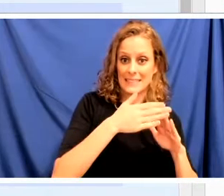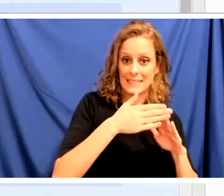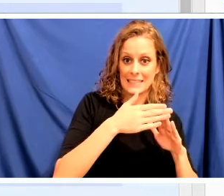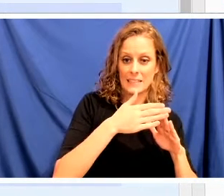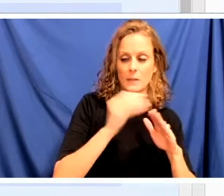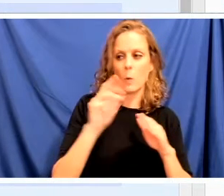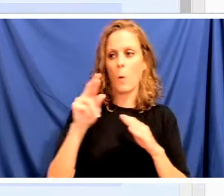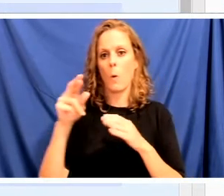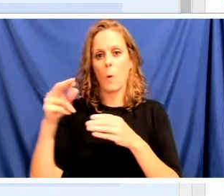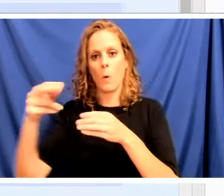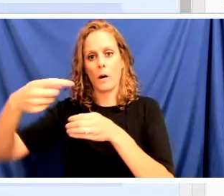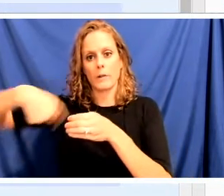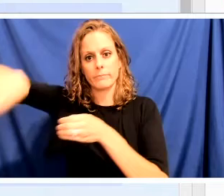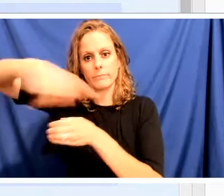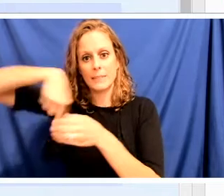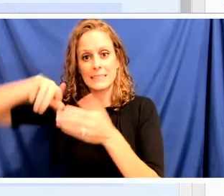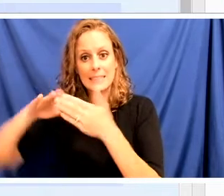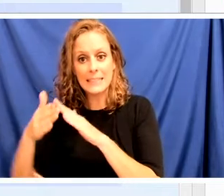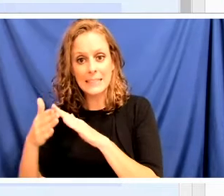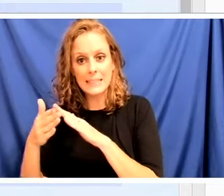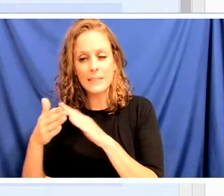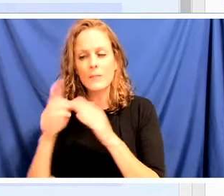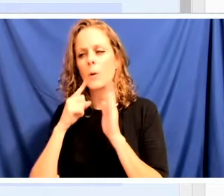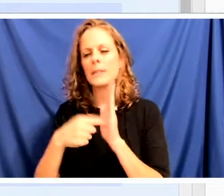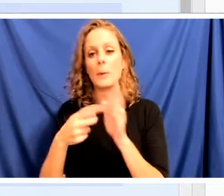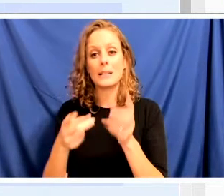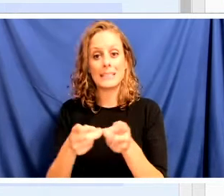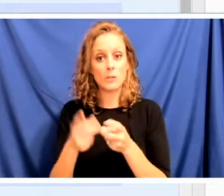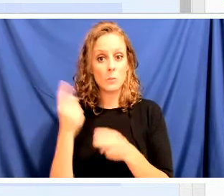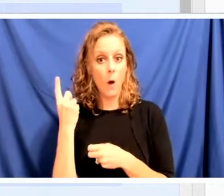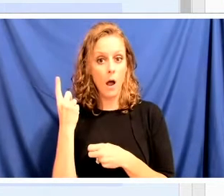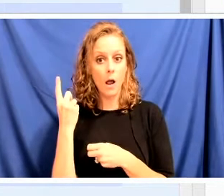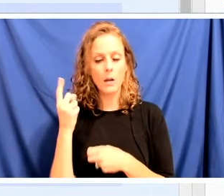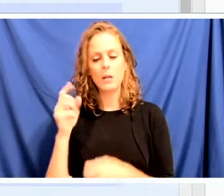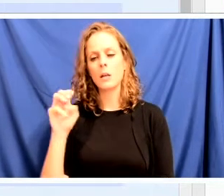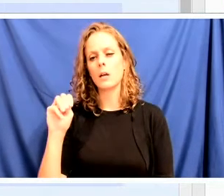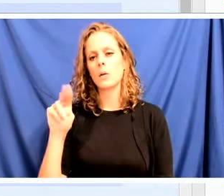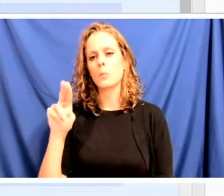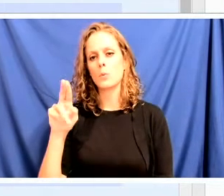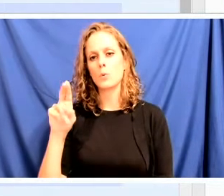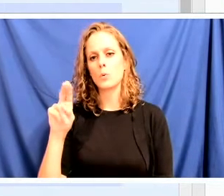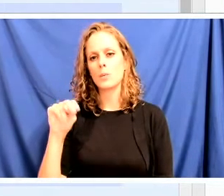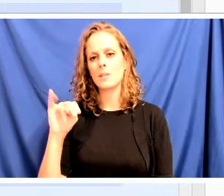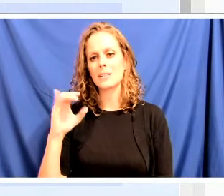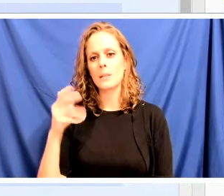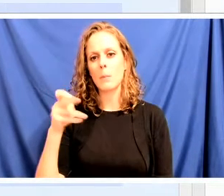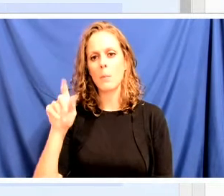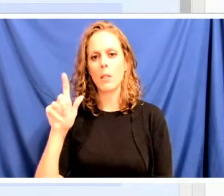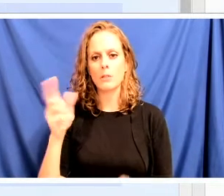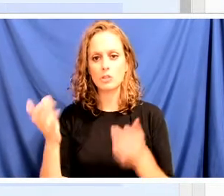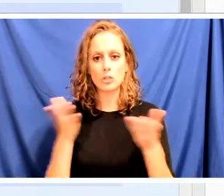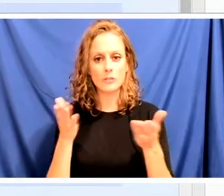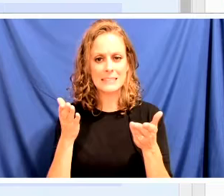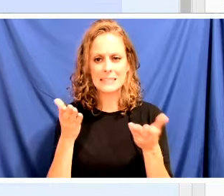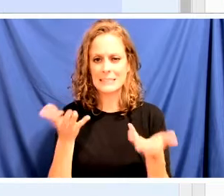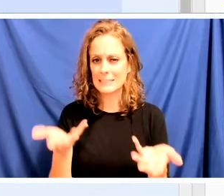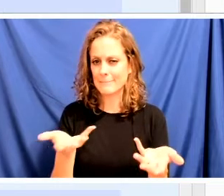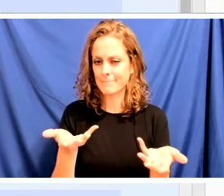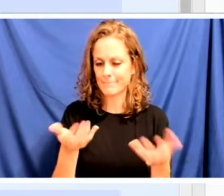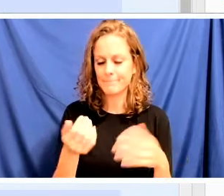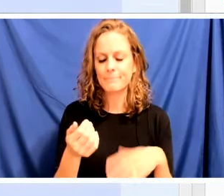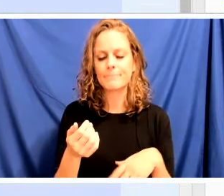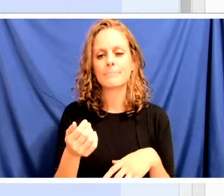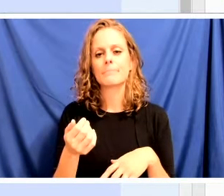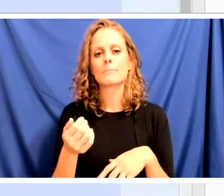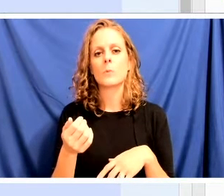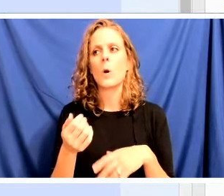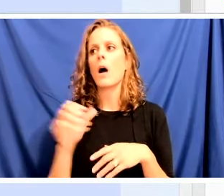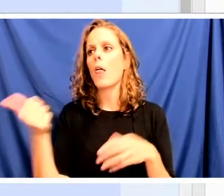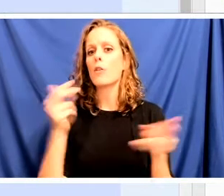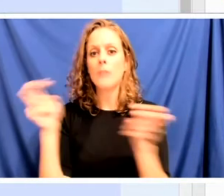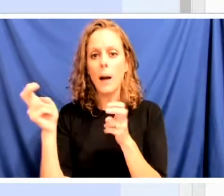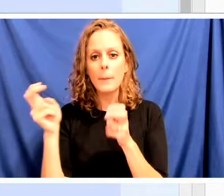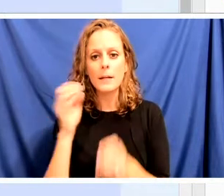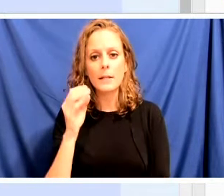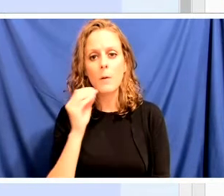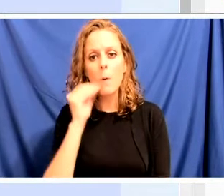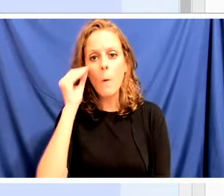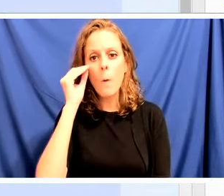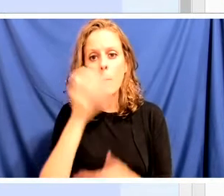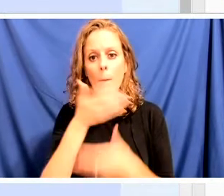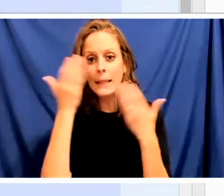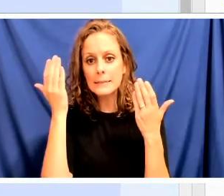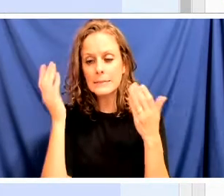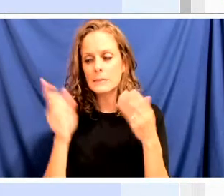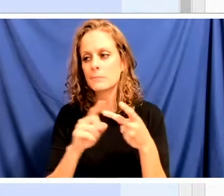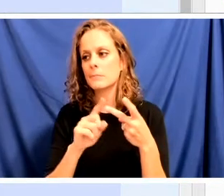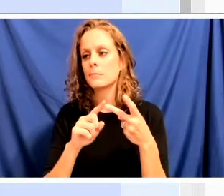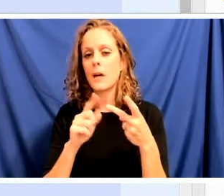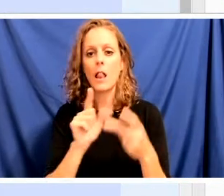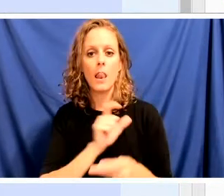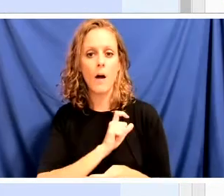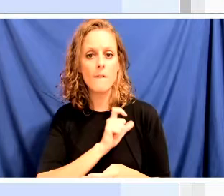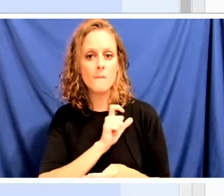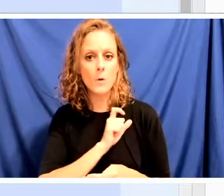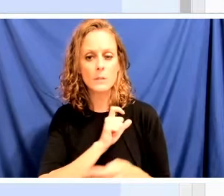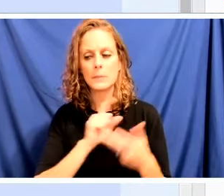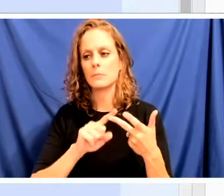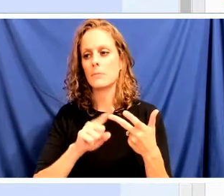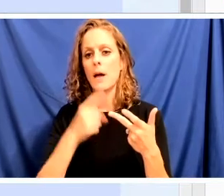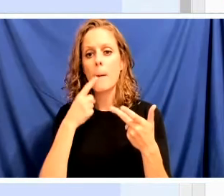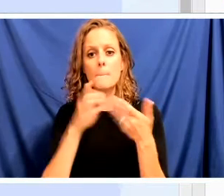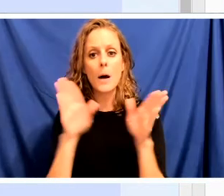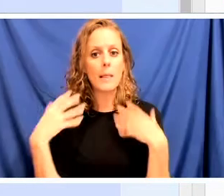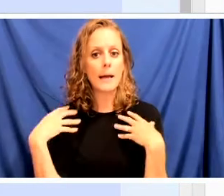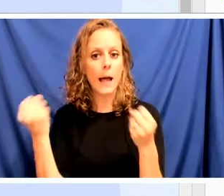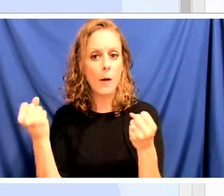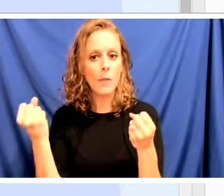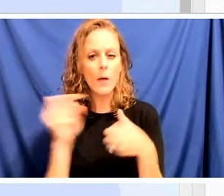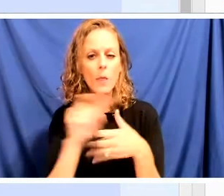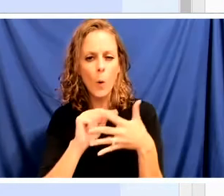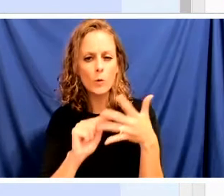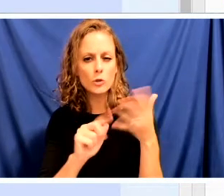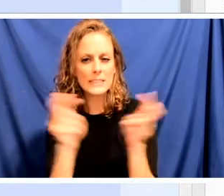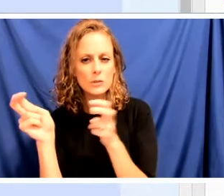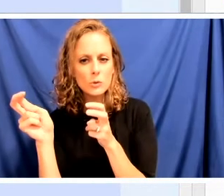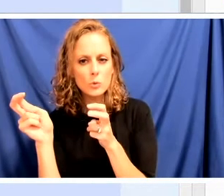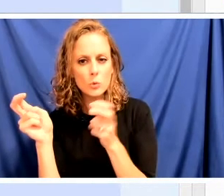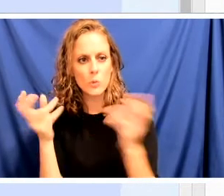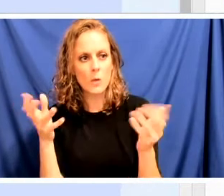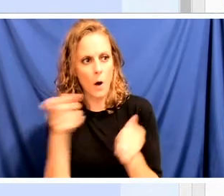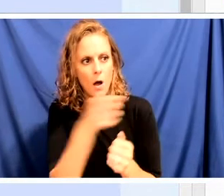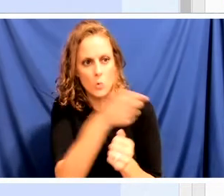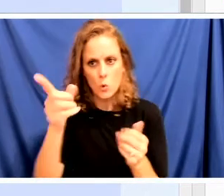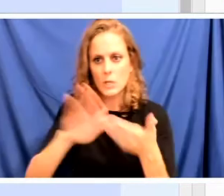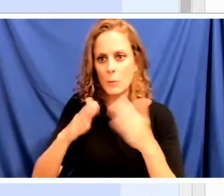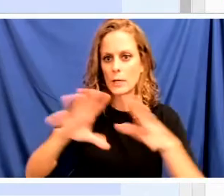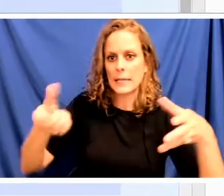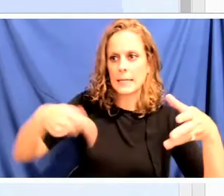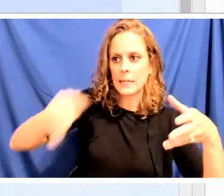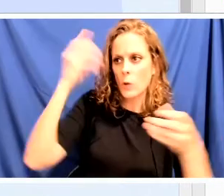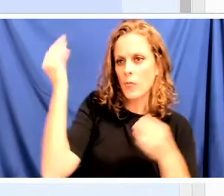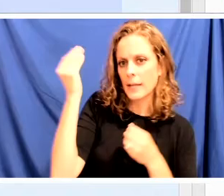You may or may not have municipal services there, but you know big hot topics in terms of what your Community feels in regards to homelessness or law enforcement or public health So these are the things that we want our community to think about while the board makes these decisions.